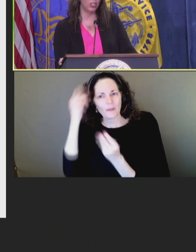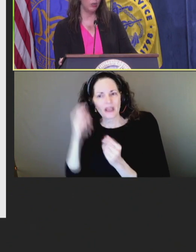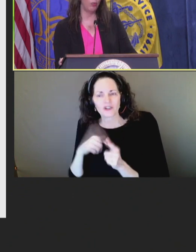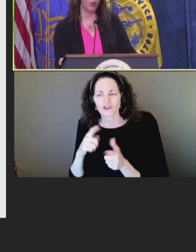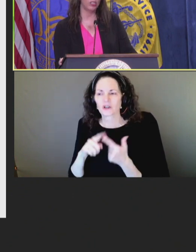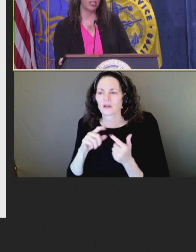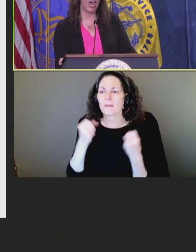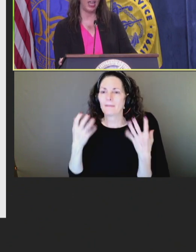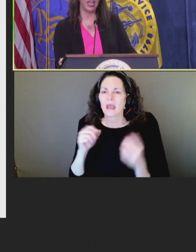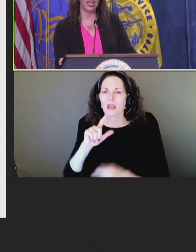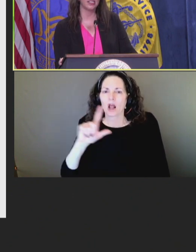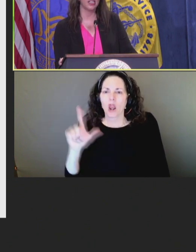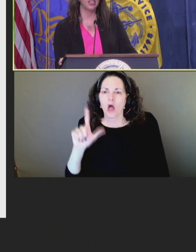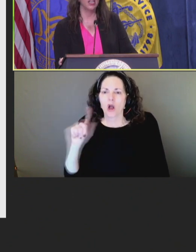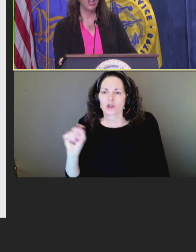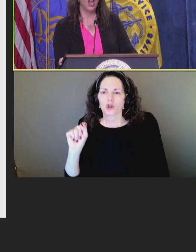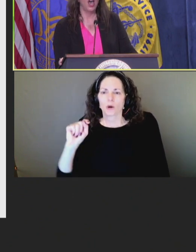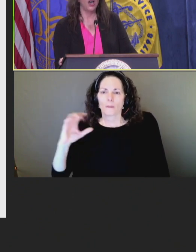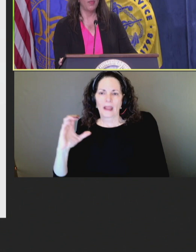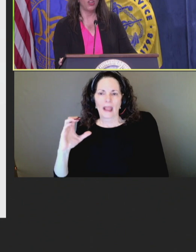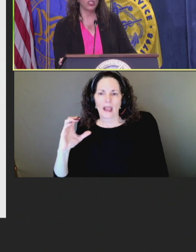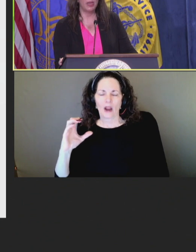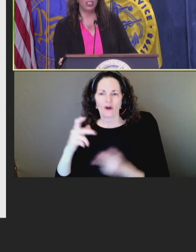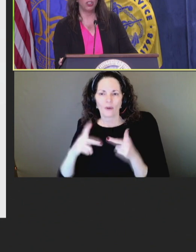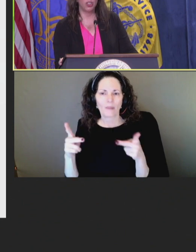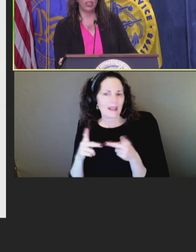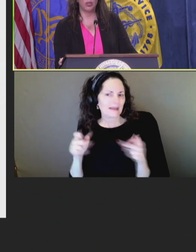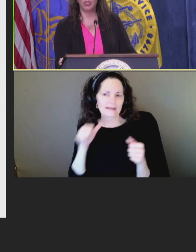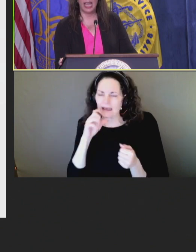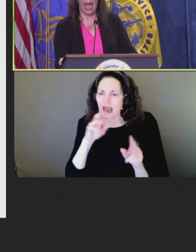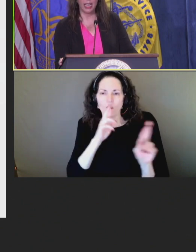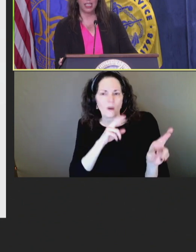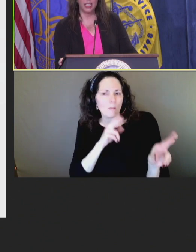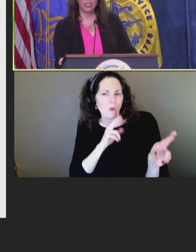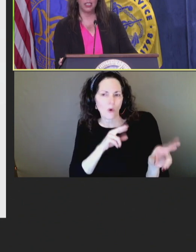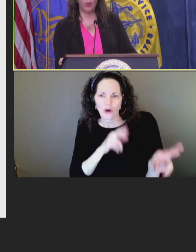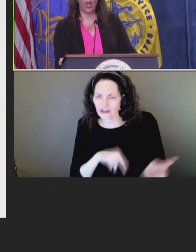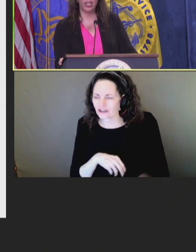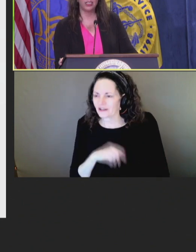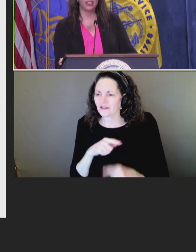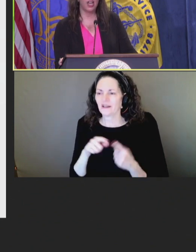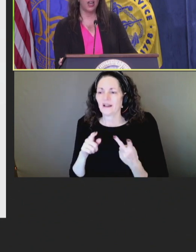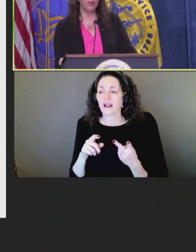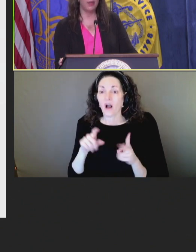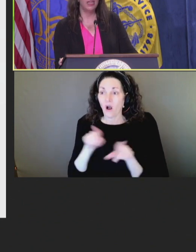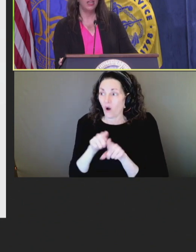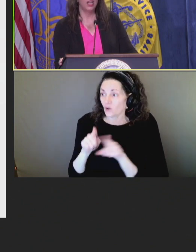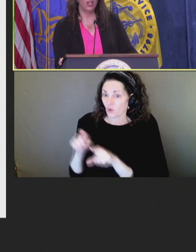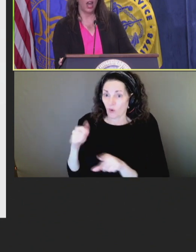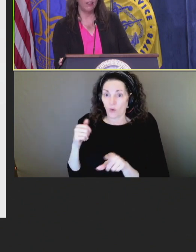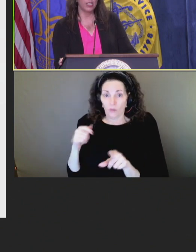report to the IIS. Also, making sure that there was access to the product. A lot of this was